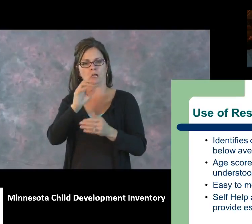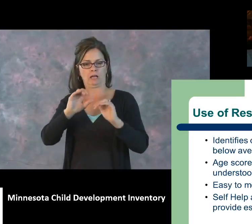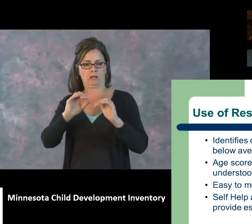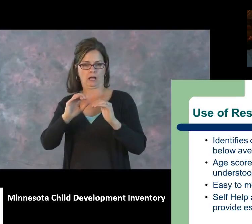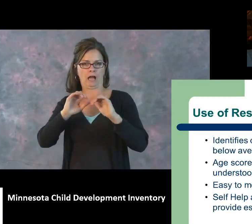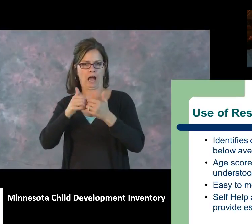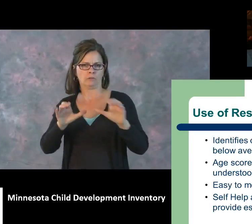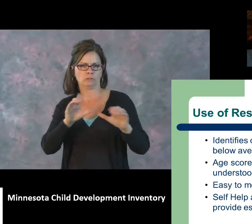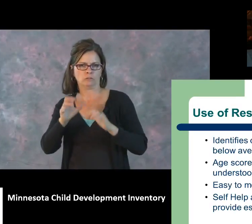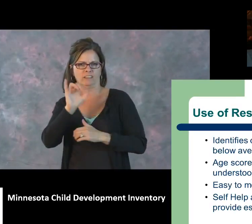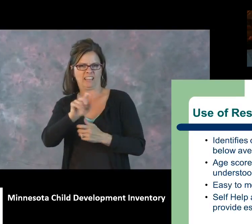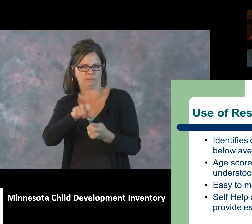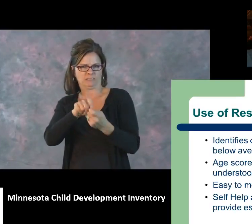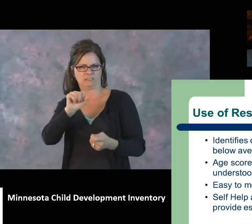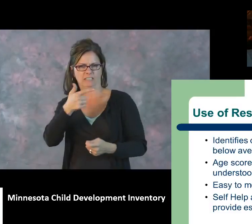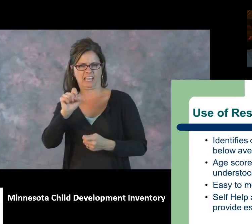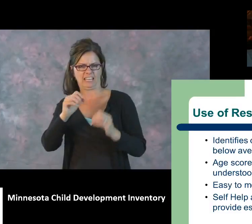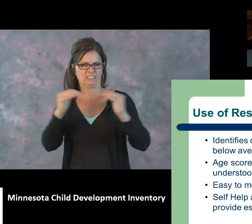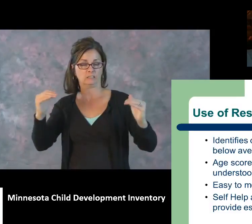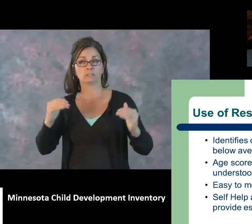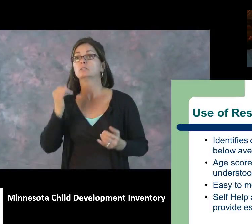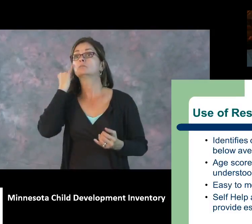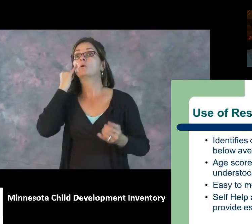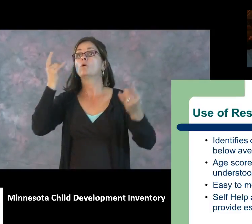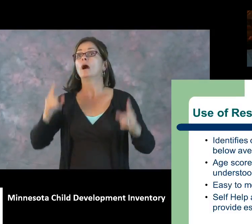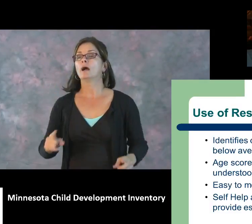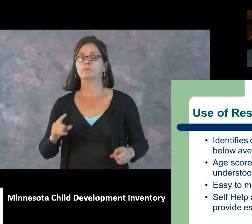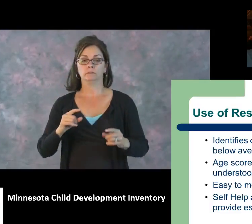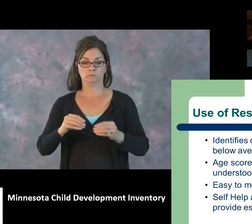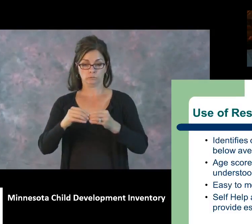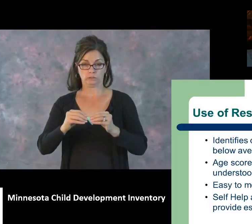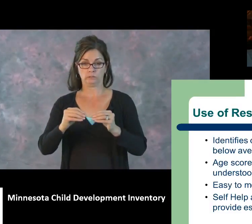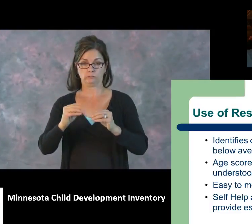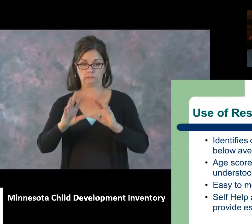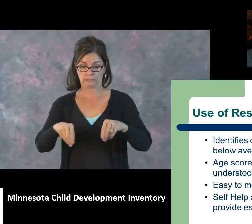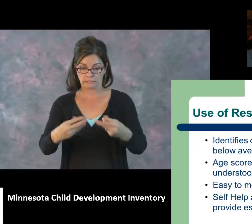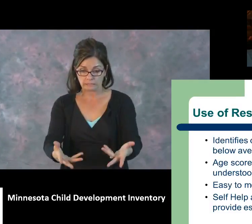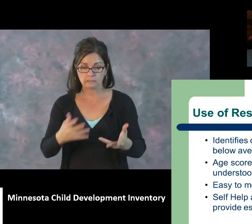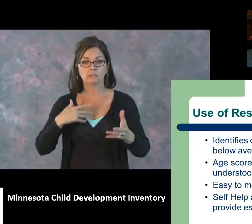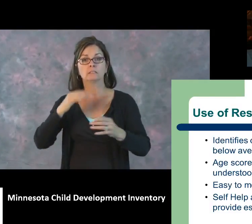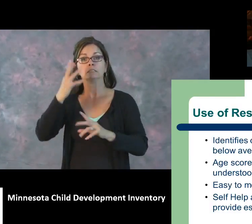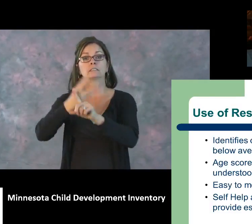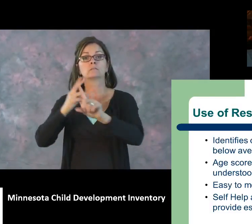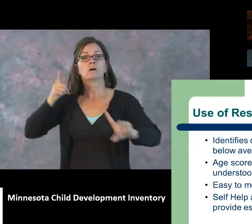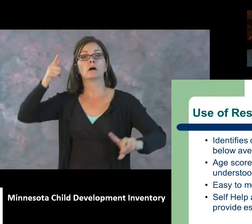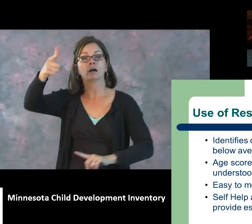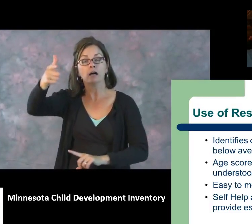But if we administer this test say six months from now, we could put the two profiles side by side